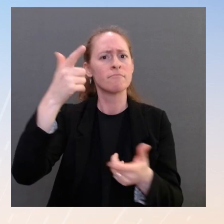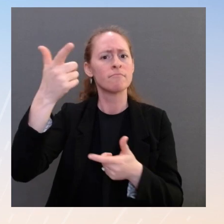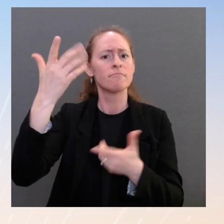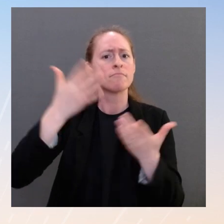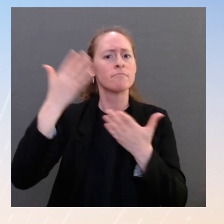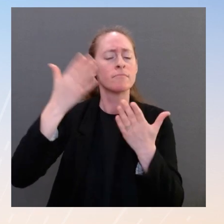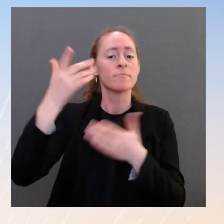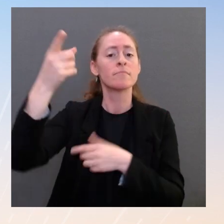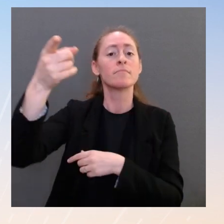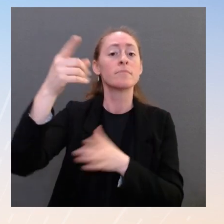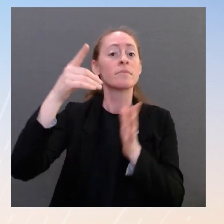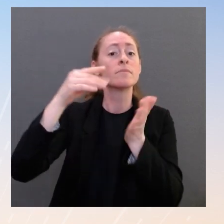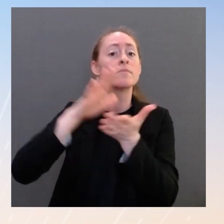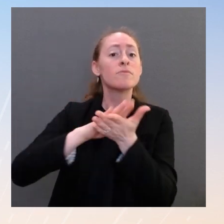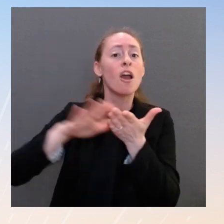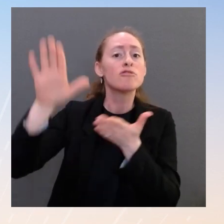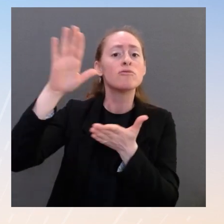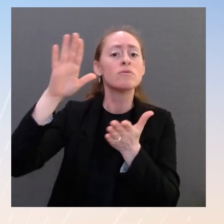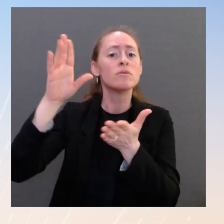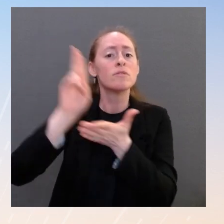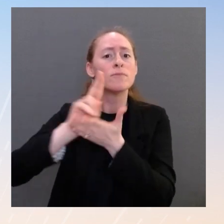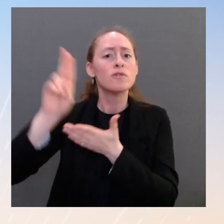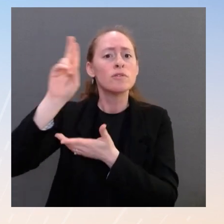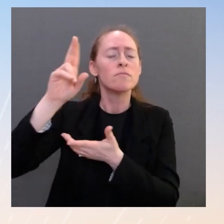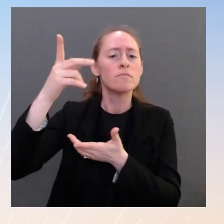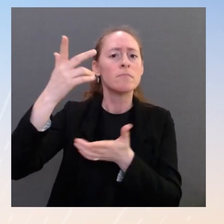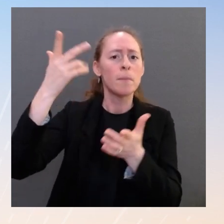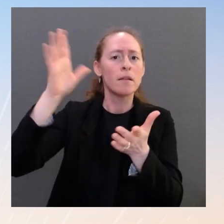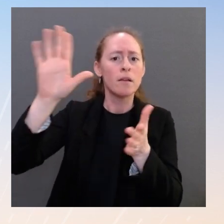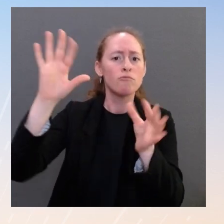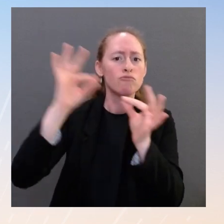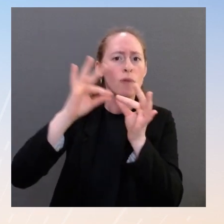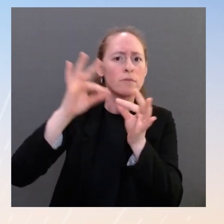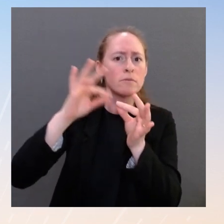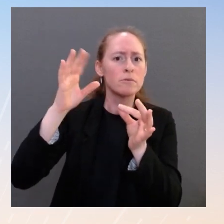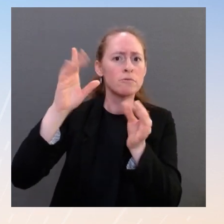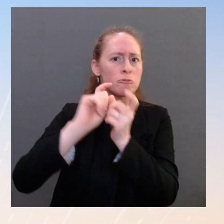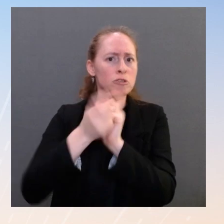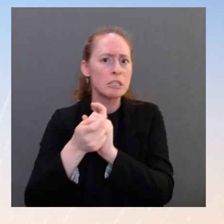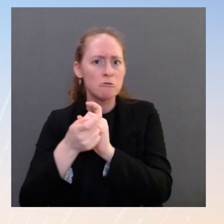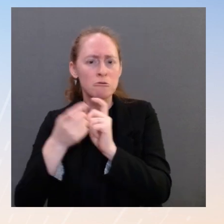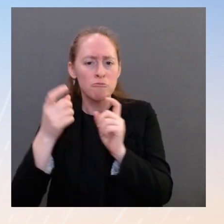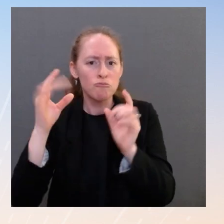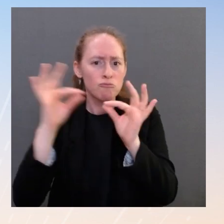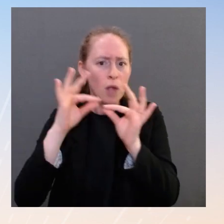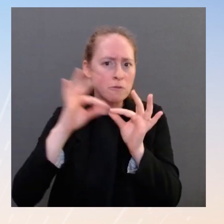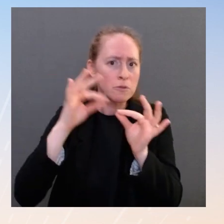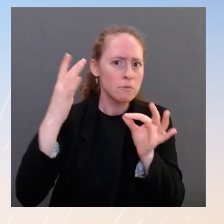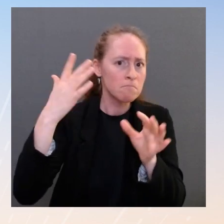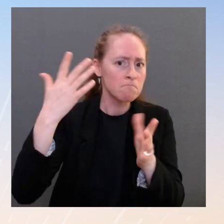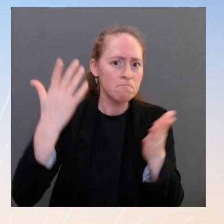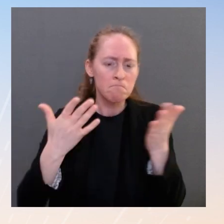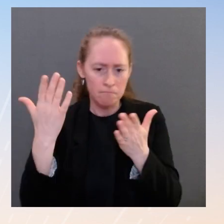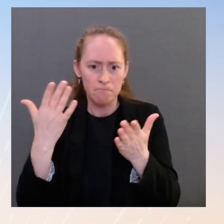Ms. Psaki: I don't know if people would consider it half of the equation. I don't know. We'll let Americans define it. I would point you the Department of Education to talk about their efforts on that front.